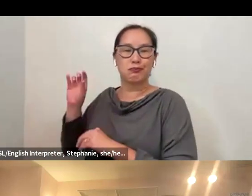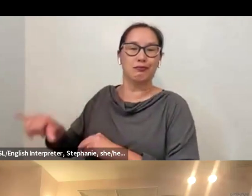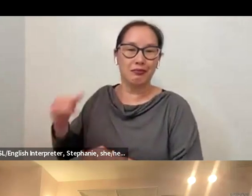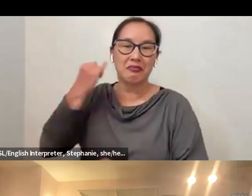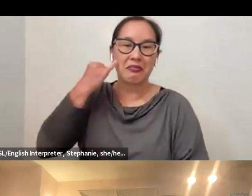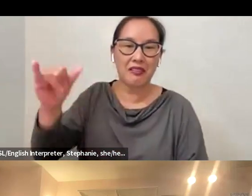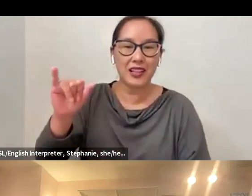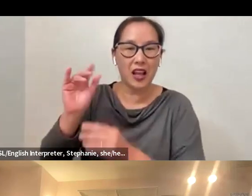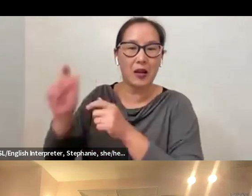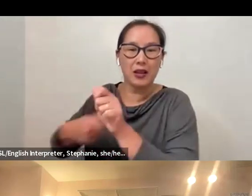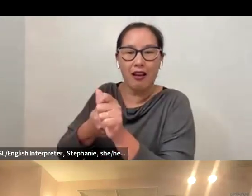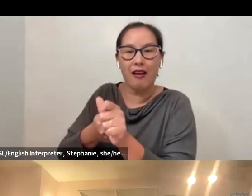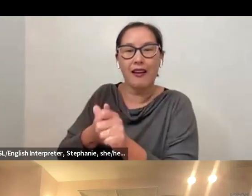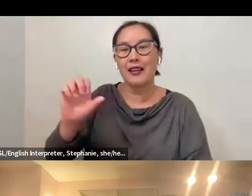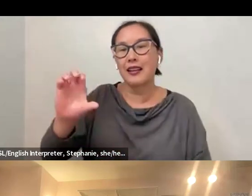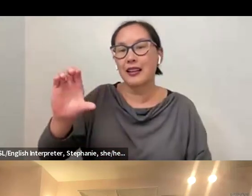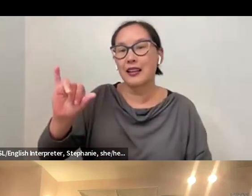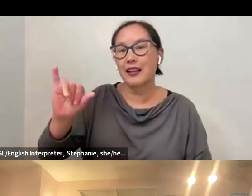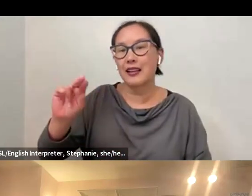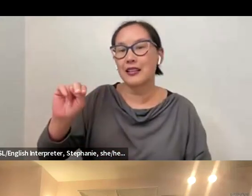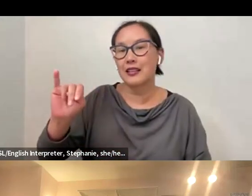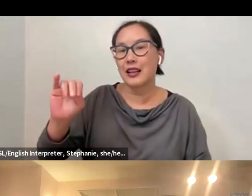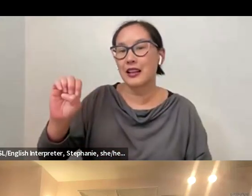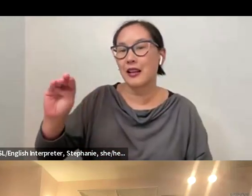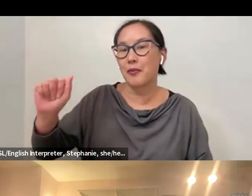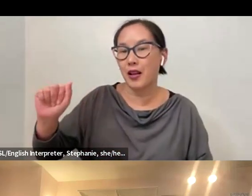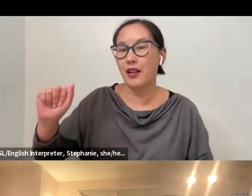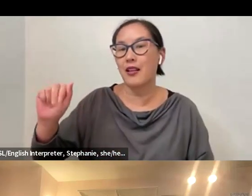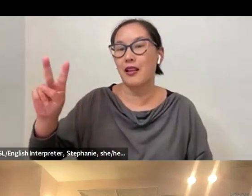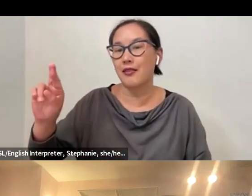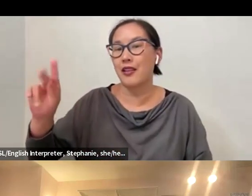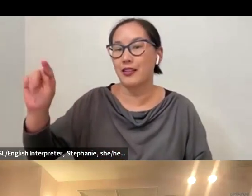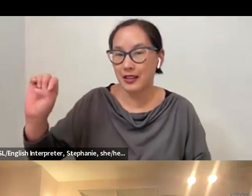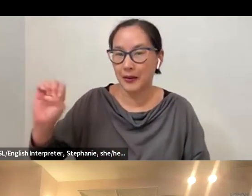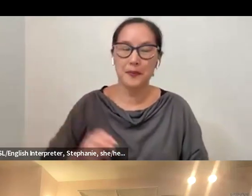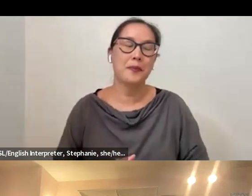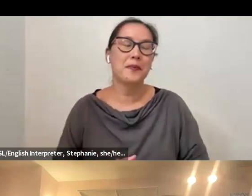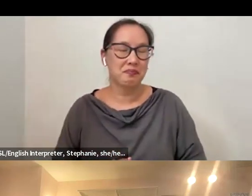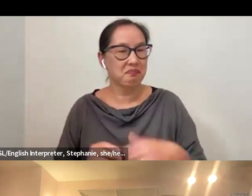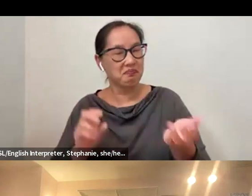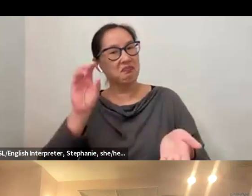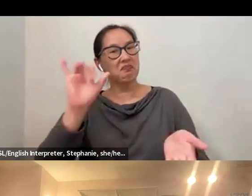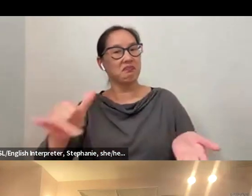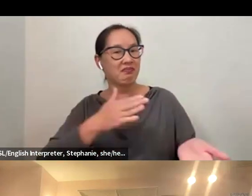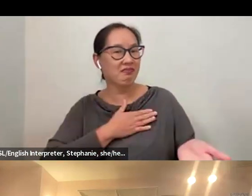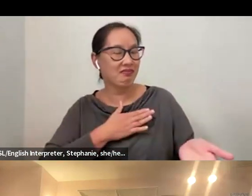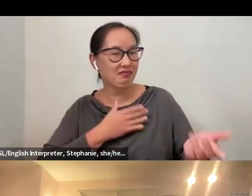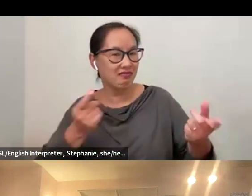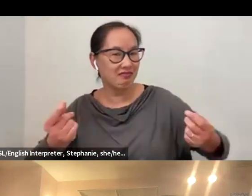and I would just tell the story in the editing room and then actually do it today with When They Walk as well.